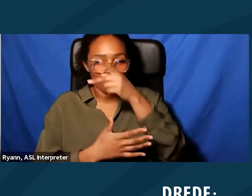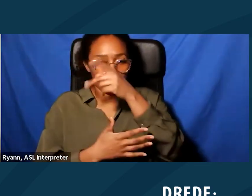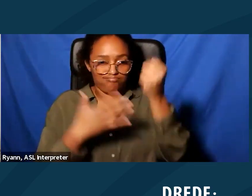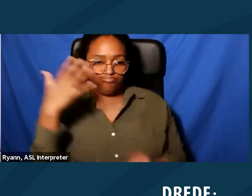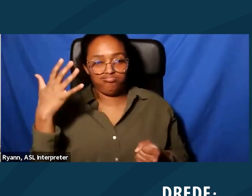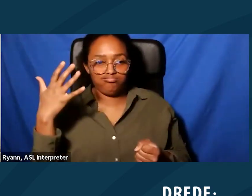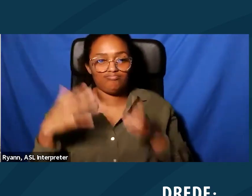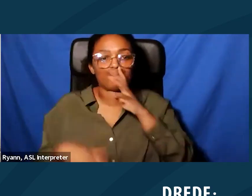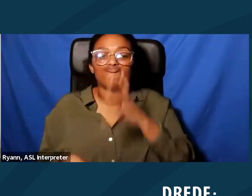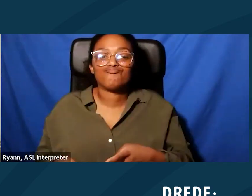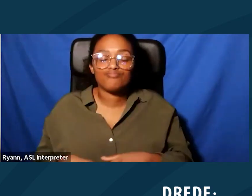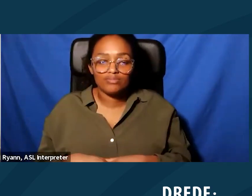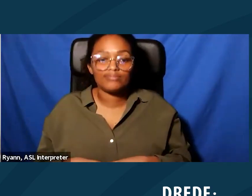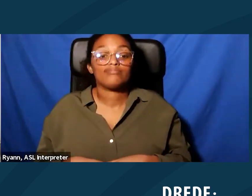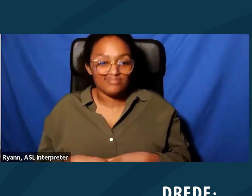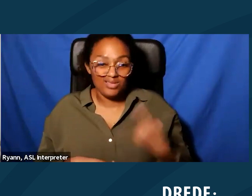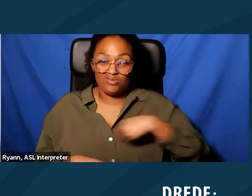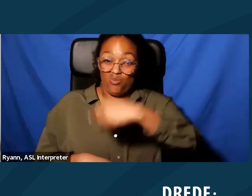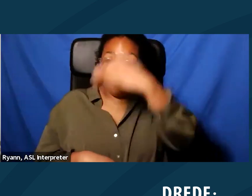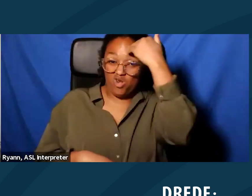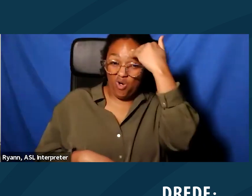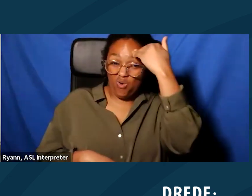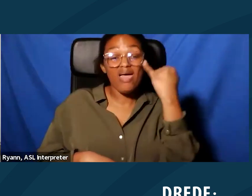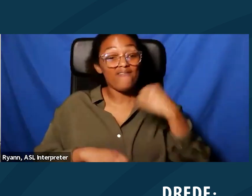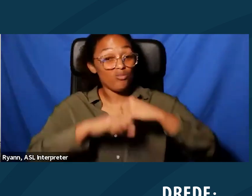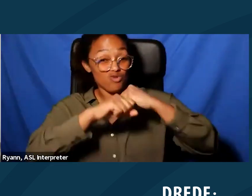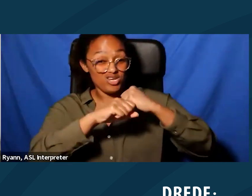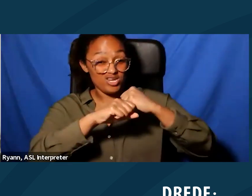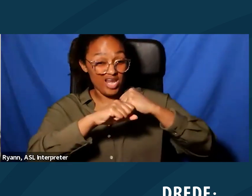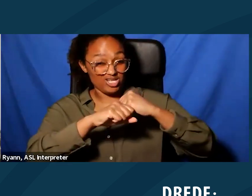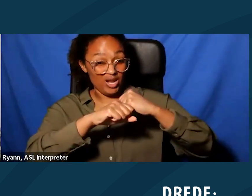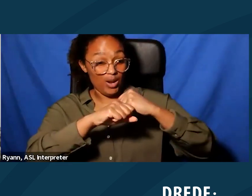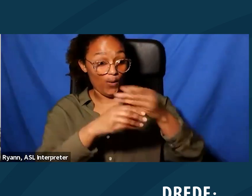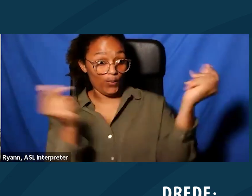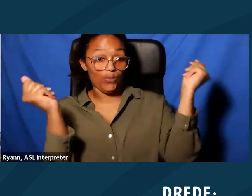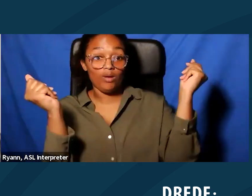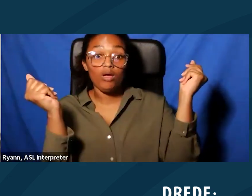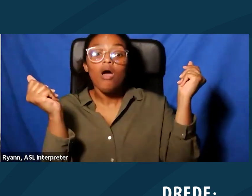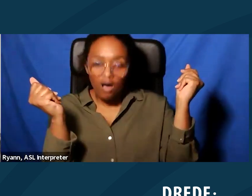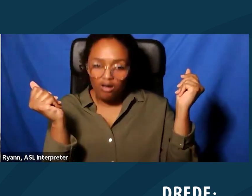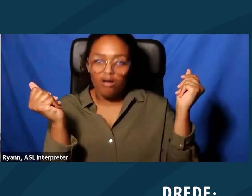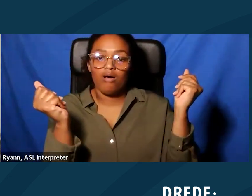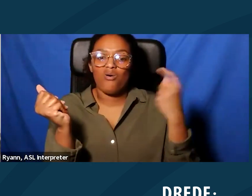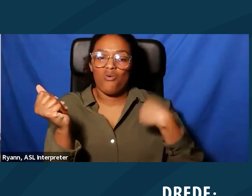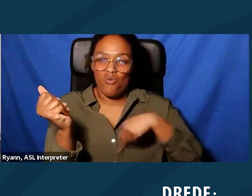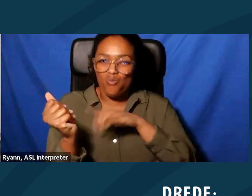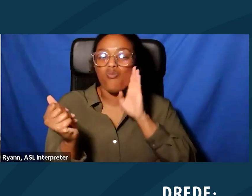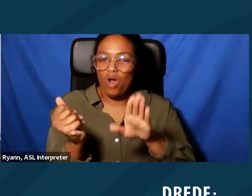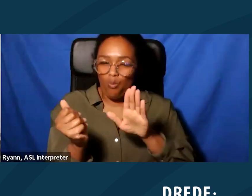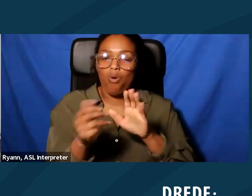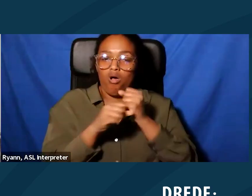segregation grows. We know when segregation grows, harm follows.